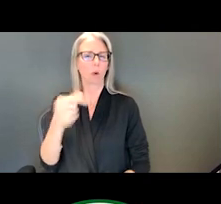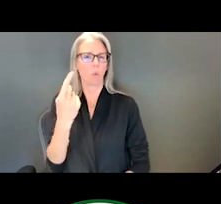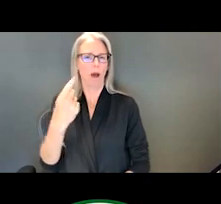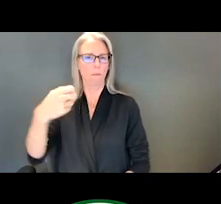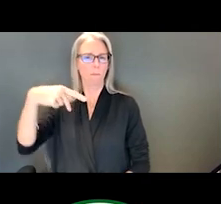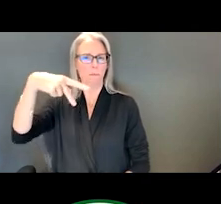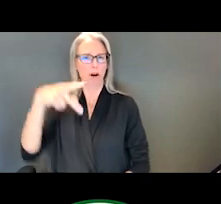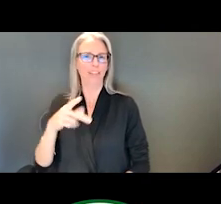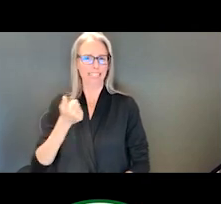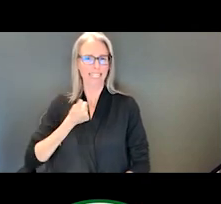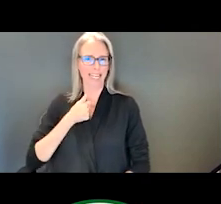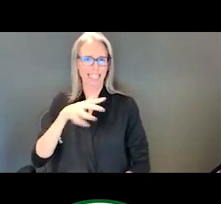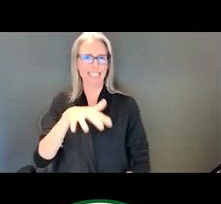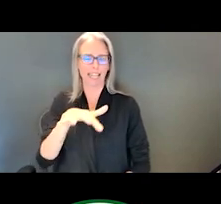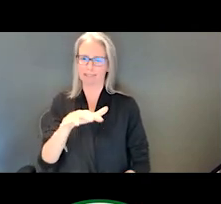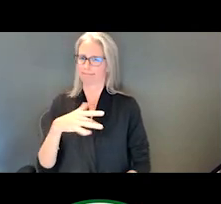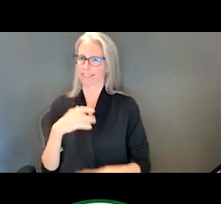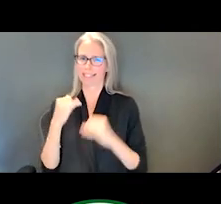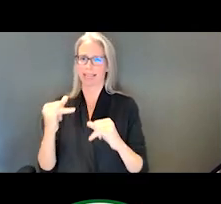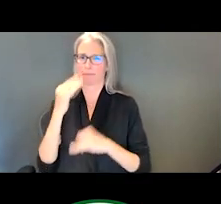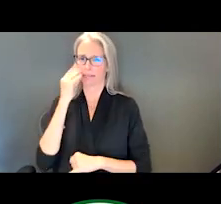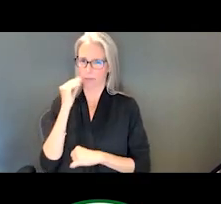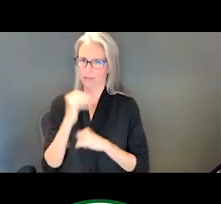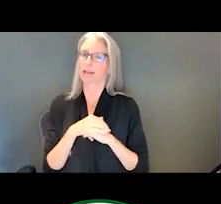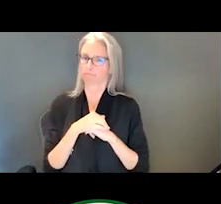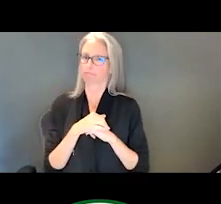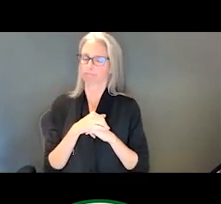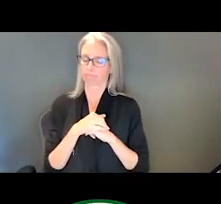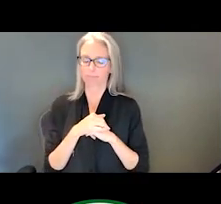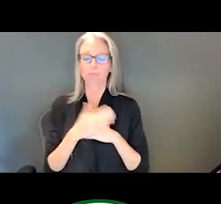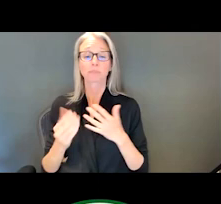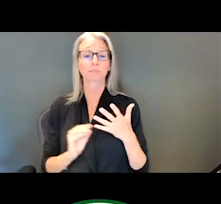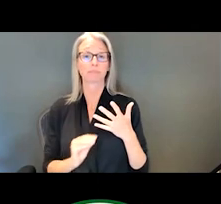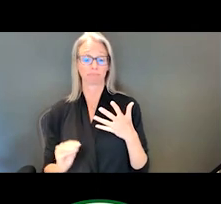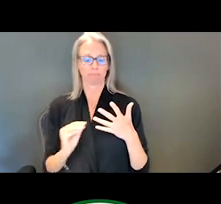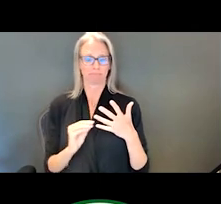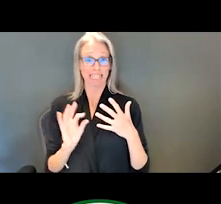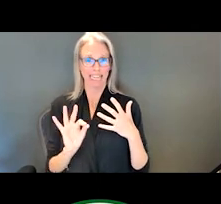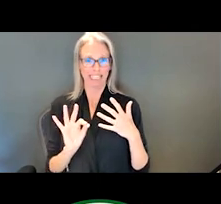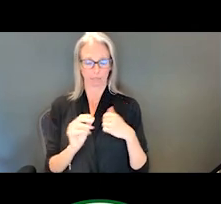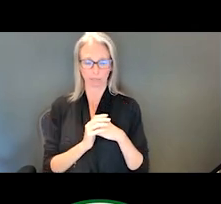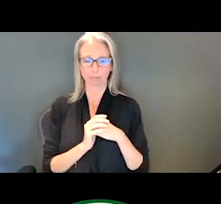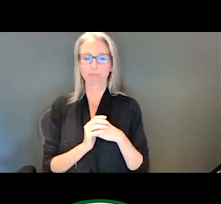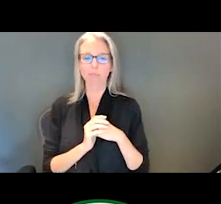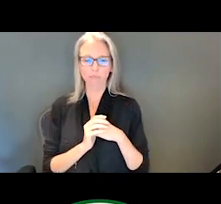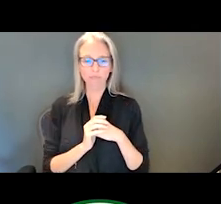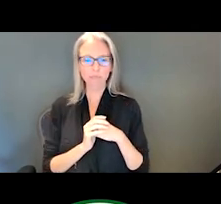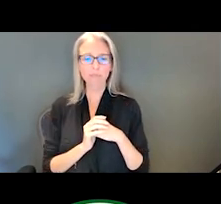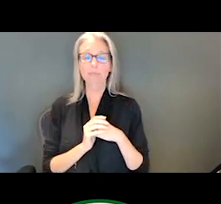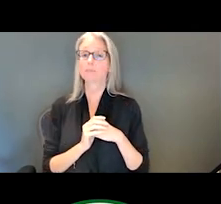considerations at the start is critical. Rather than trying to add it later as and I think Lawrence's presentation highlighted